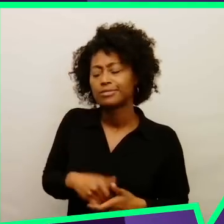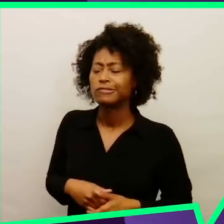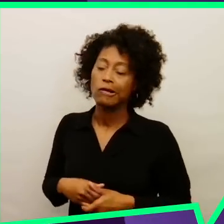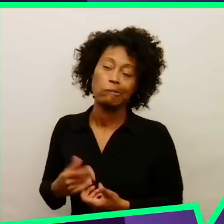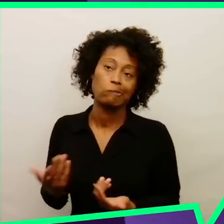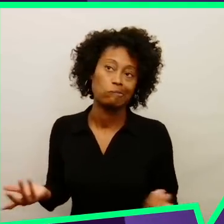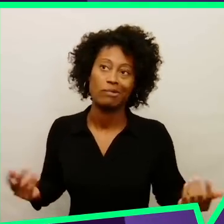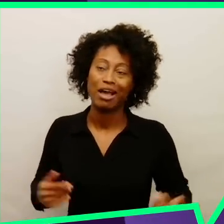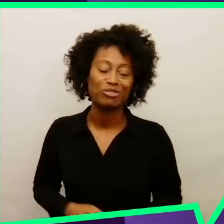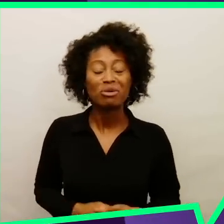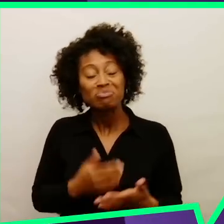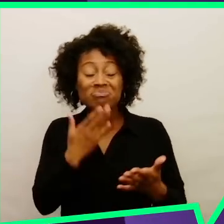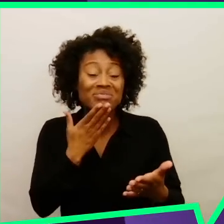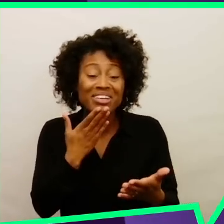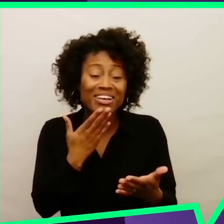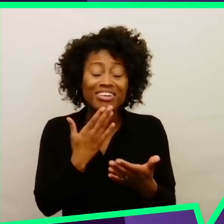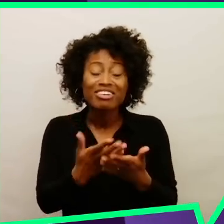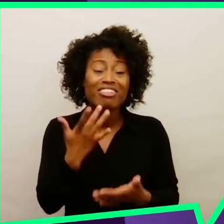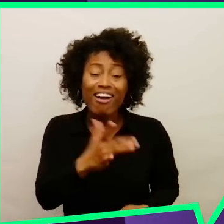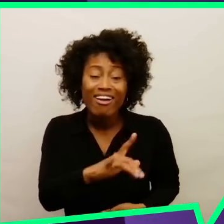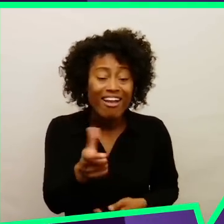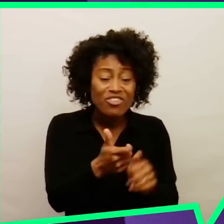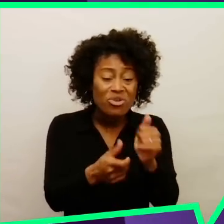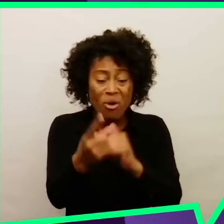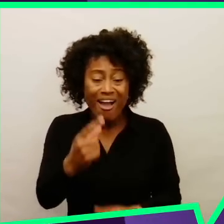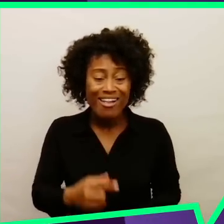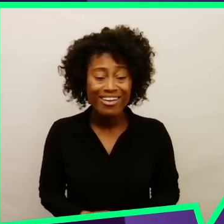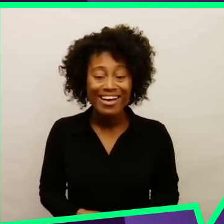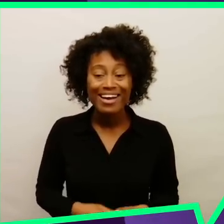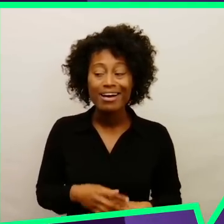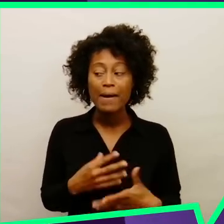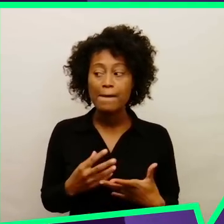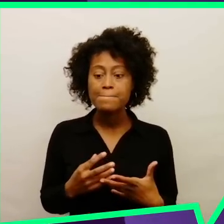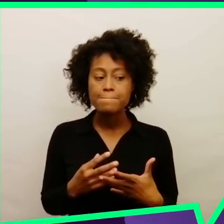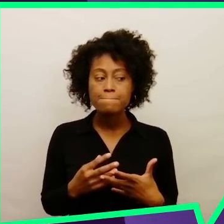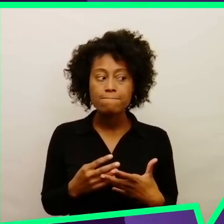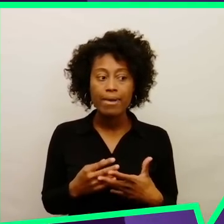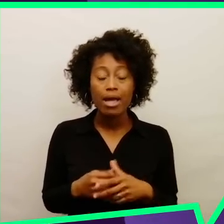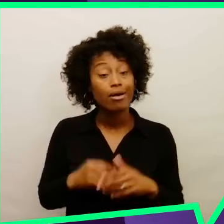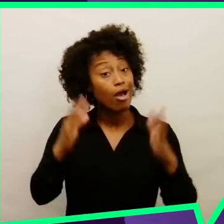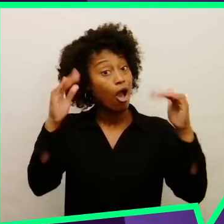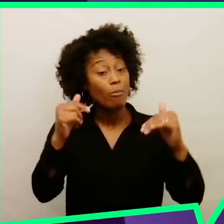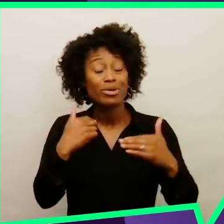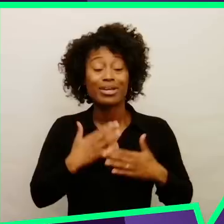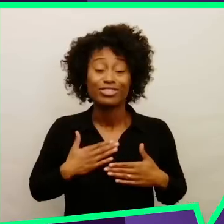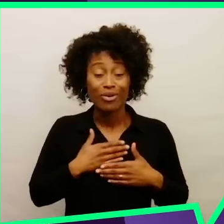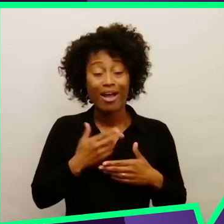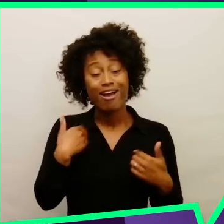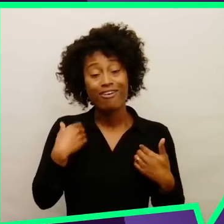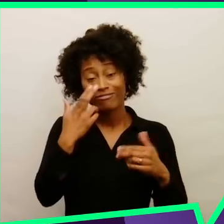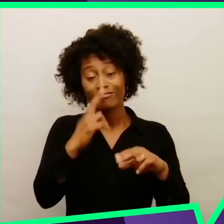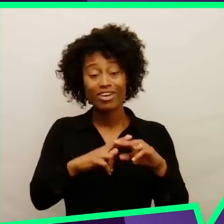Obviously, good luck, everyone. Nice. And I hope you have fun, everyone. Wow.